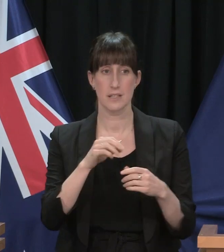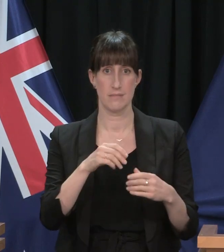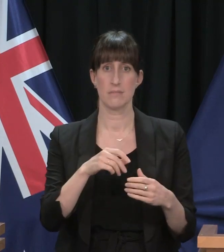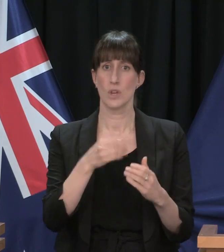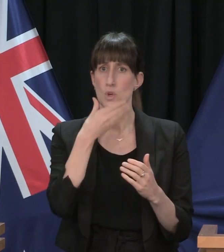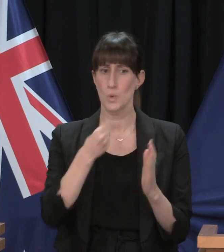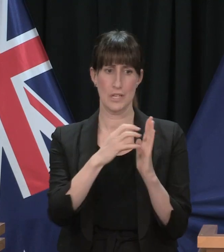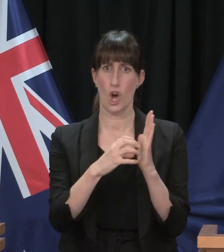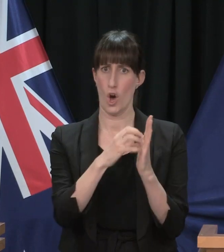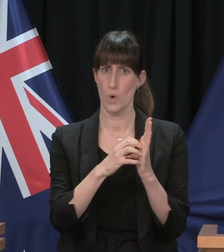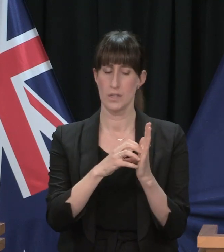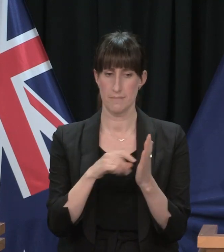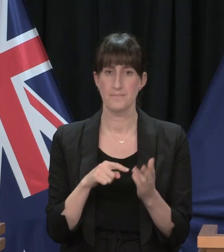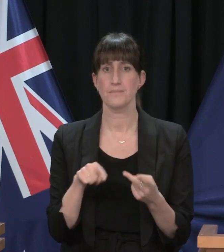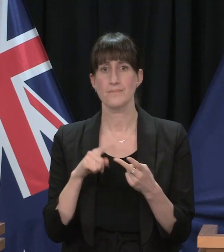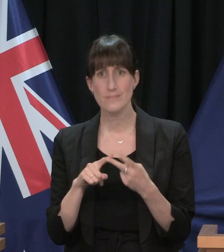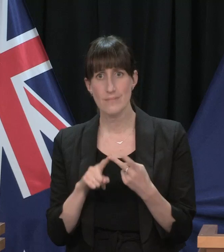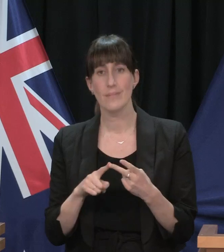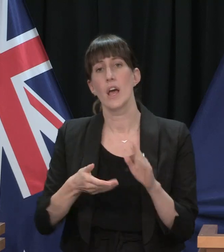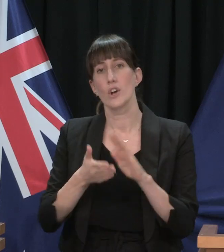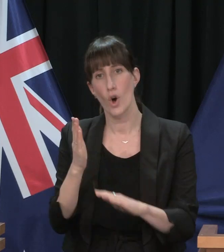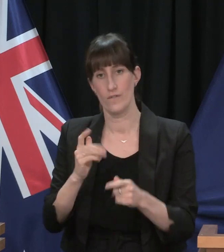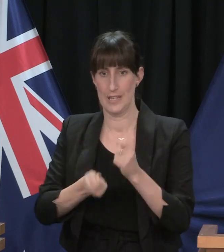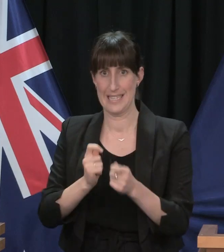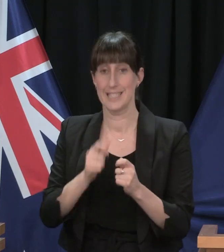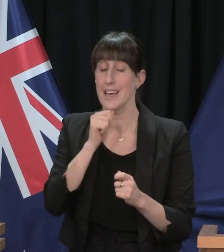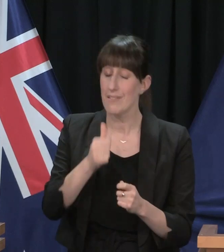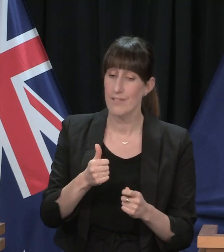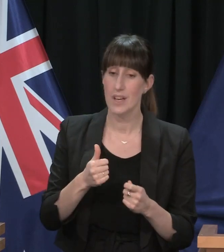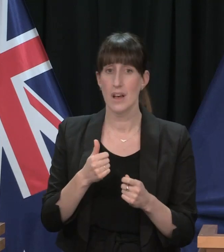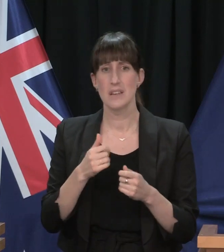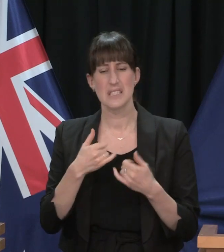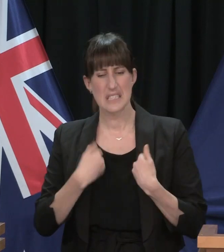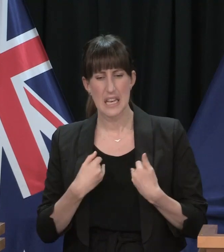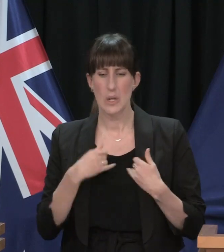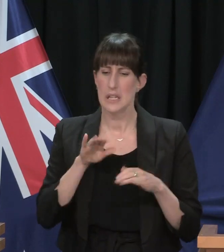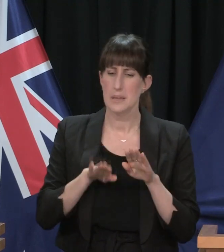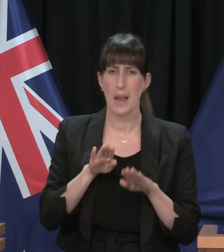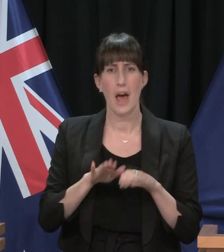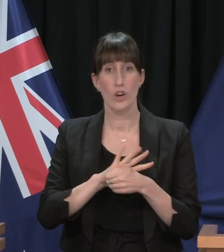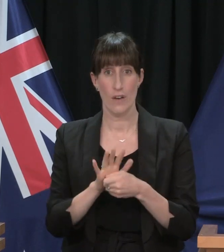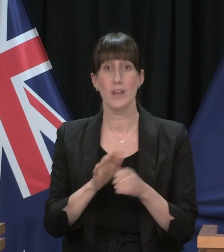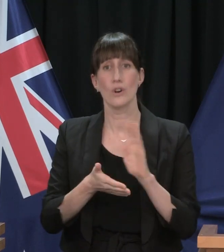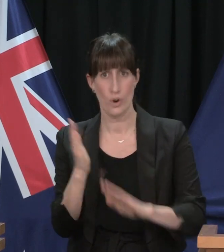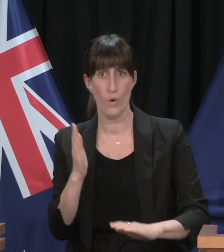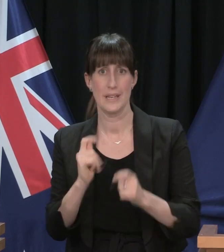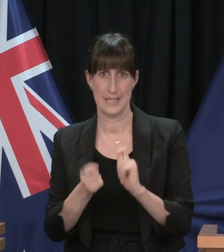the test if the test is offered. Everyone doing their